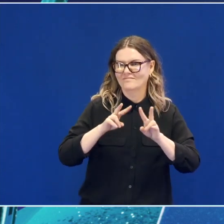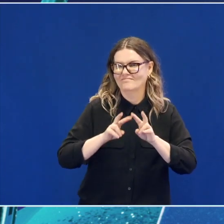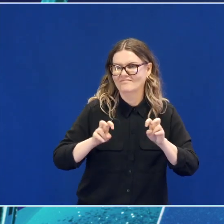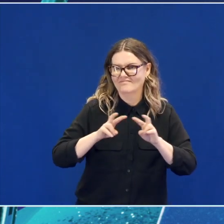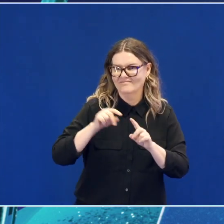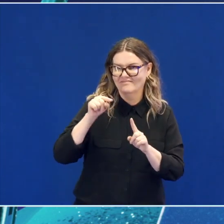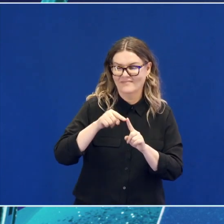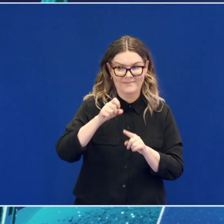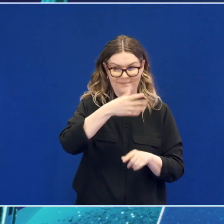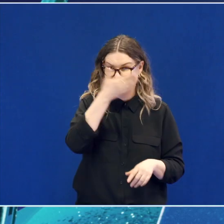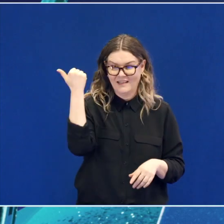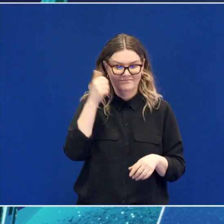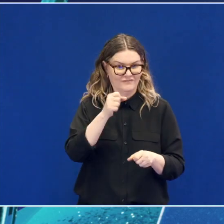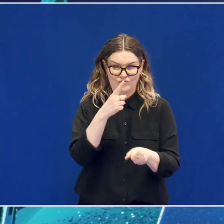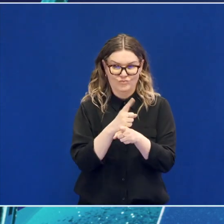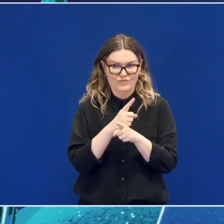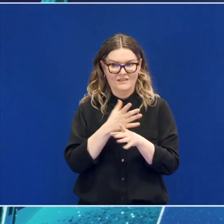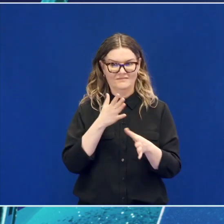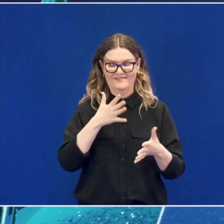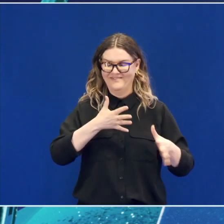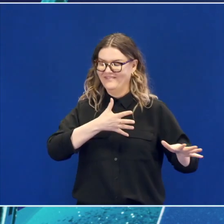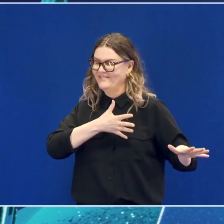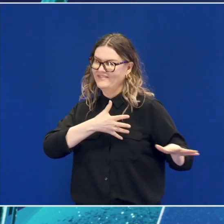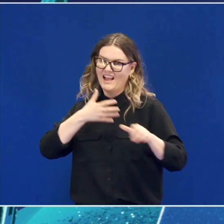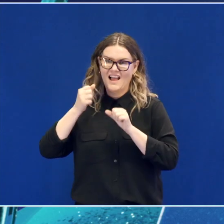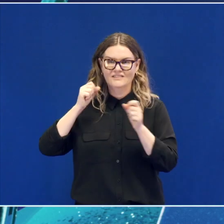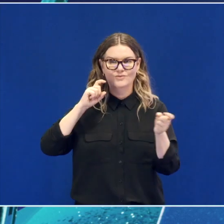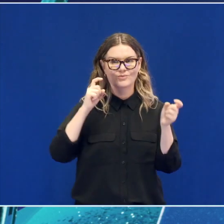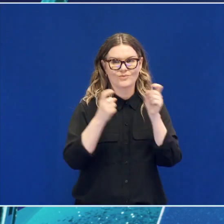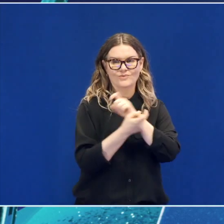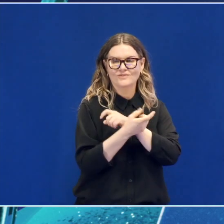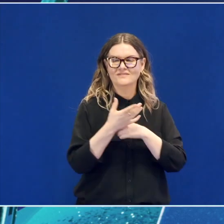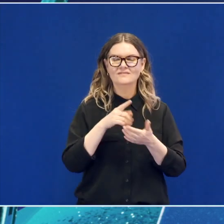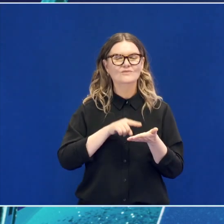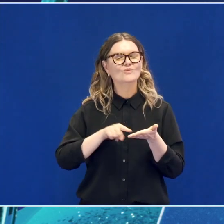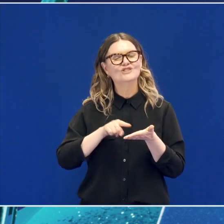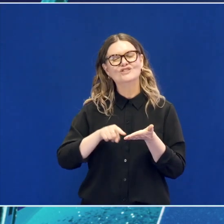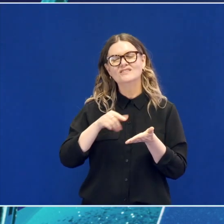of what we capture is a snapshot in time, whereas models are constantly changing.